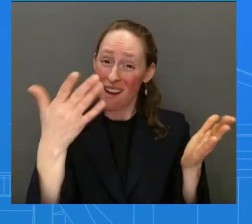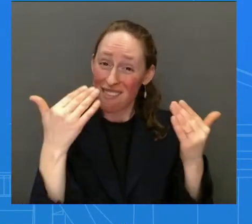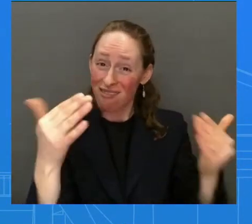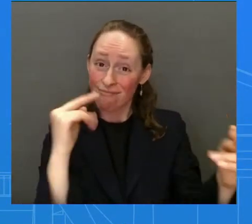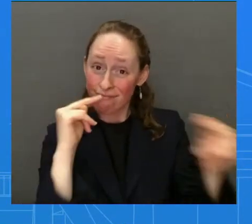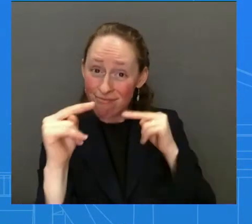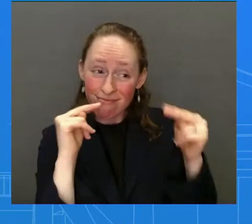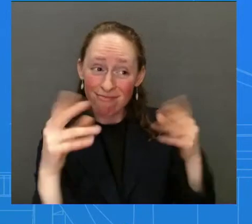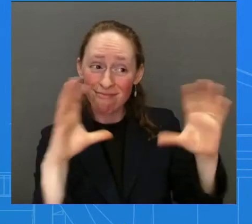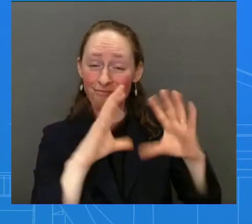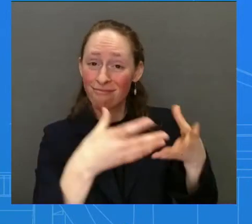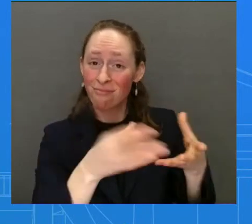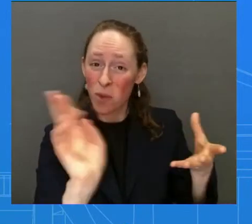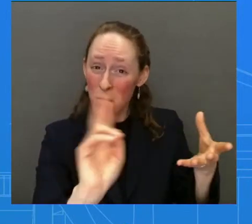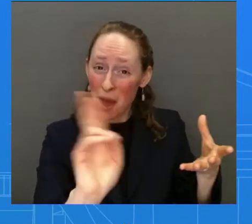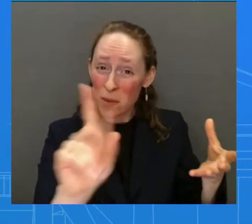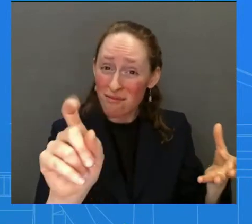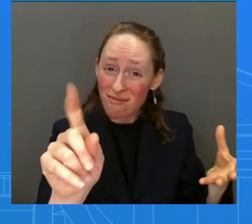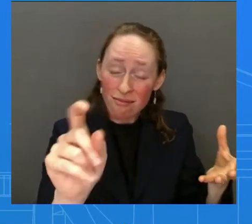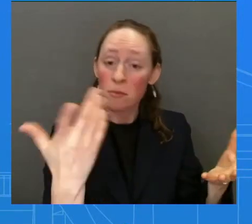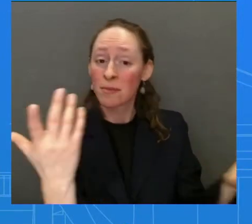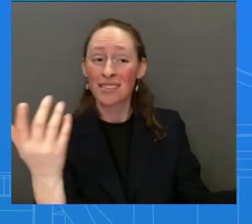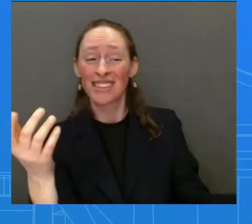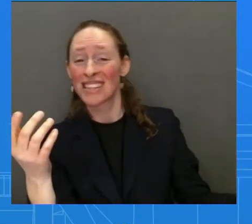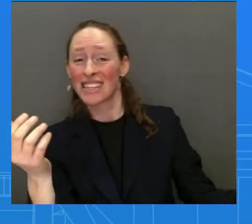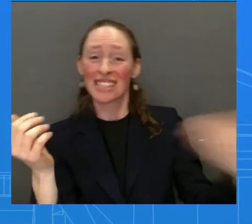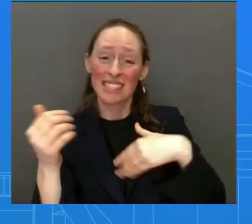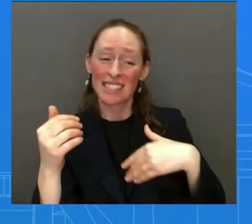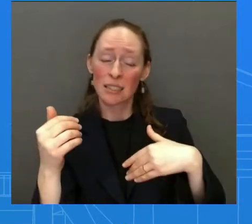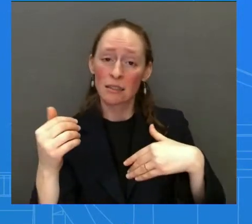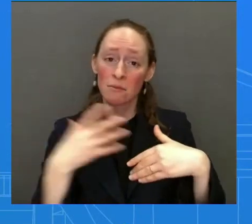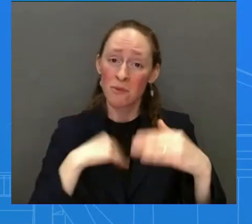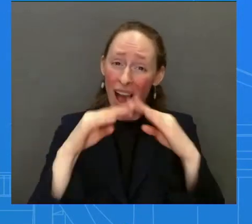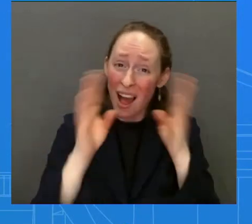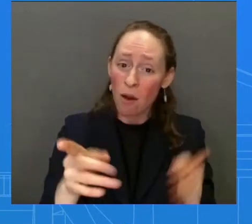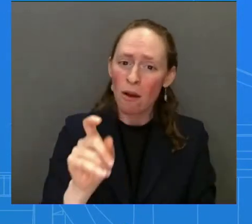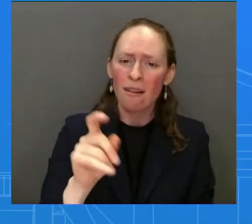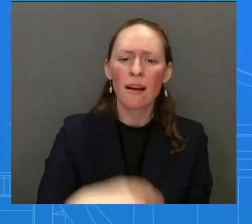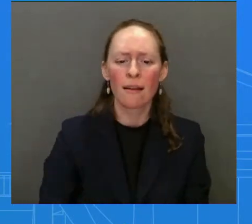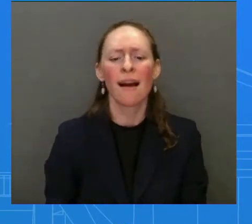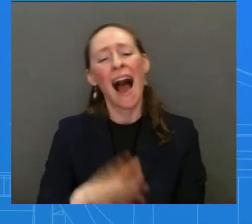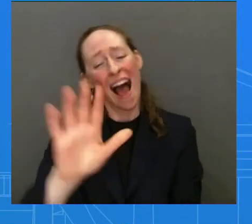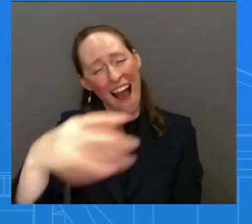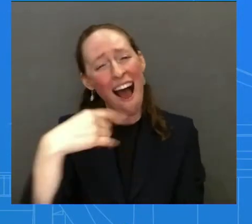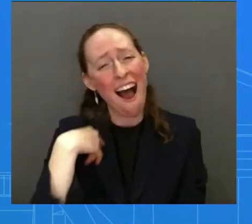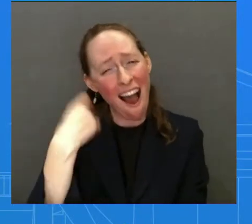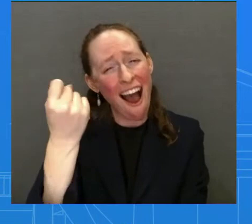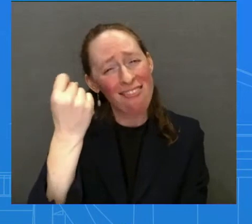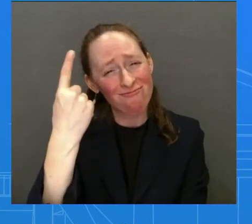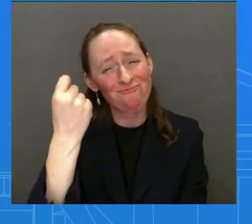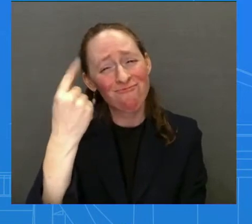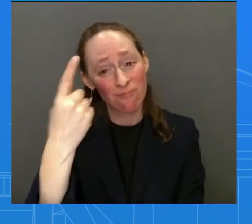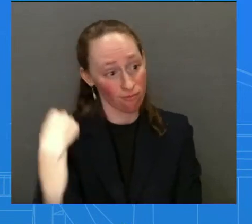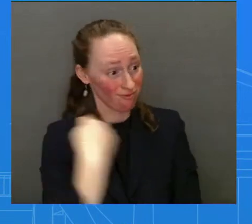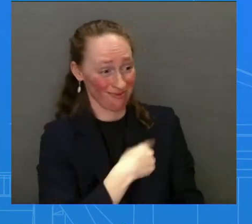but we have been having conversations with congressional members for these past two years. I mean, this is conversations that we have had